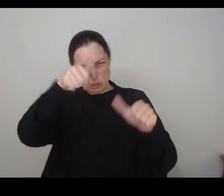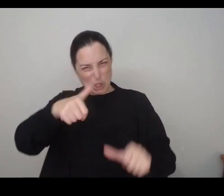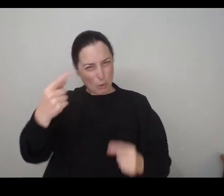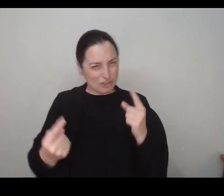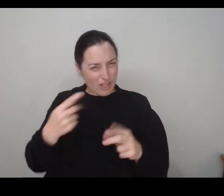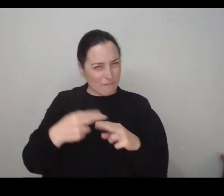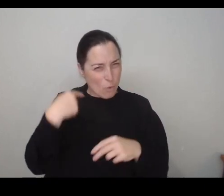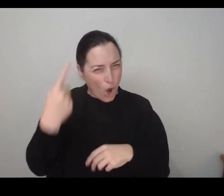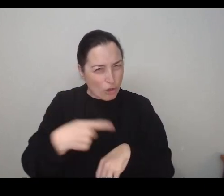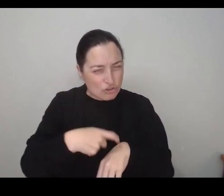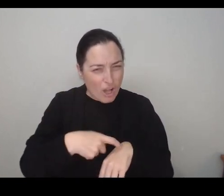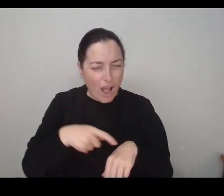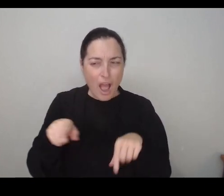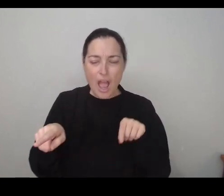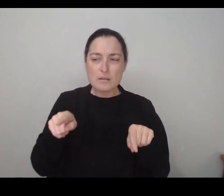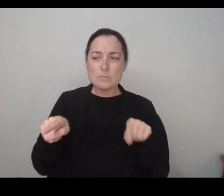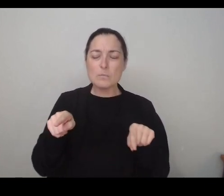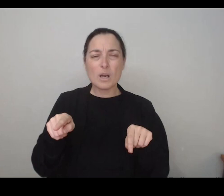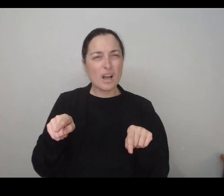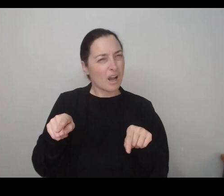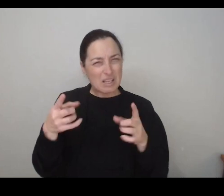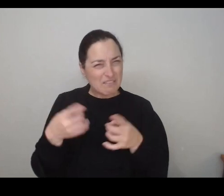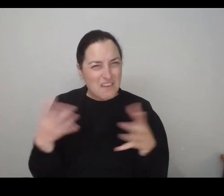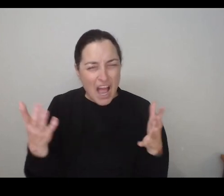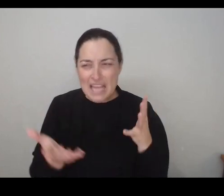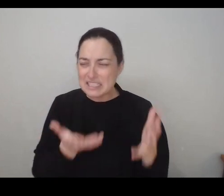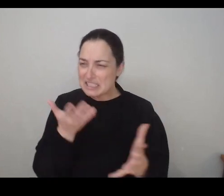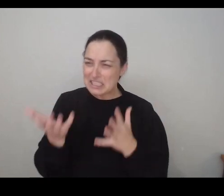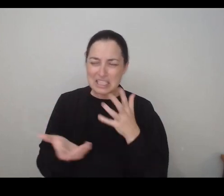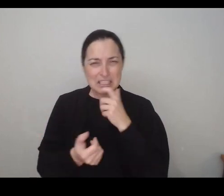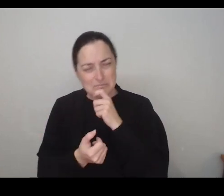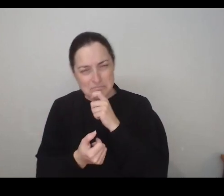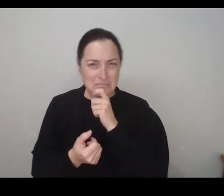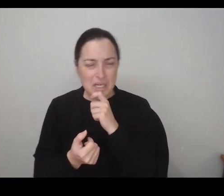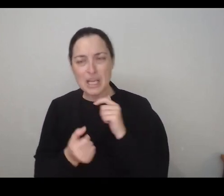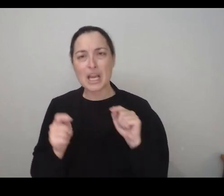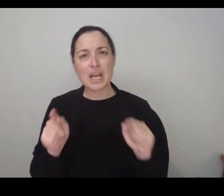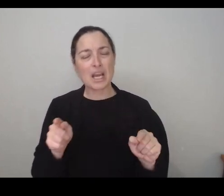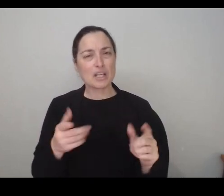They were fighting all together, I mean, all the time, during the impressionist times.